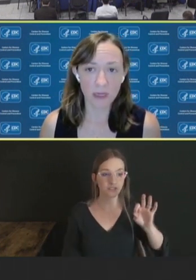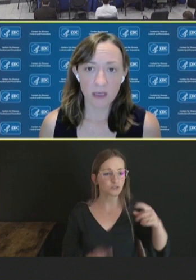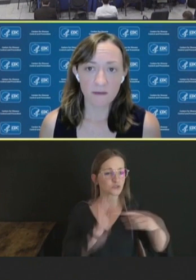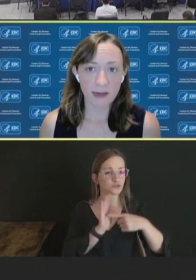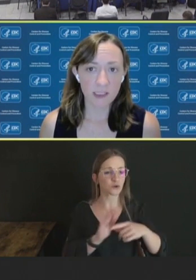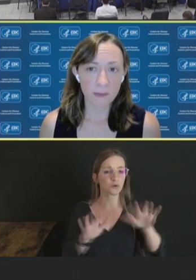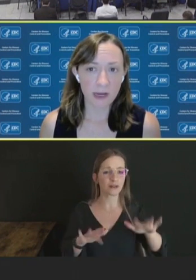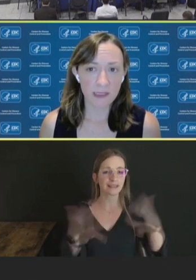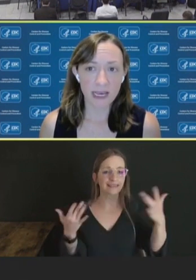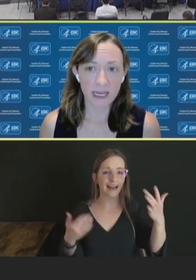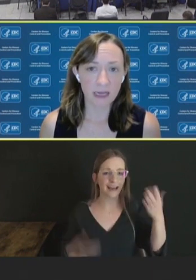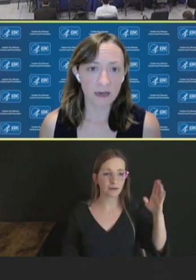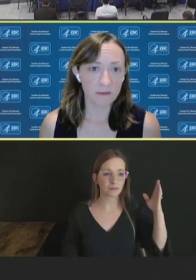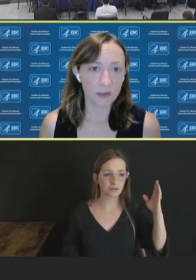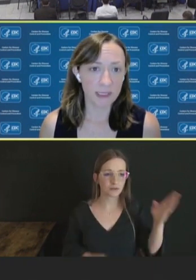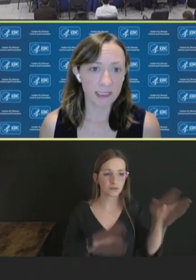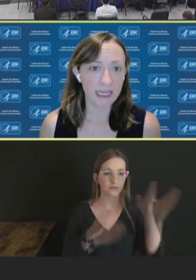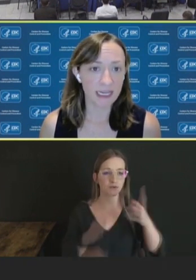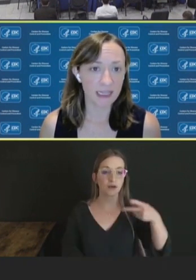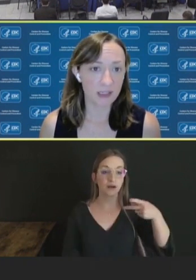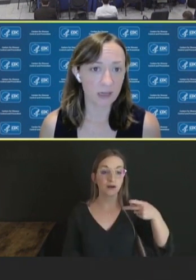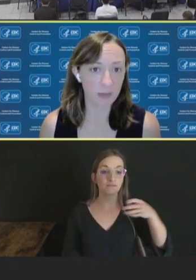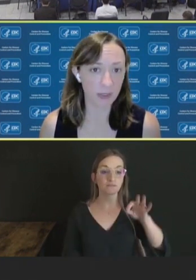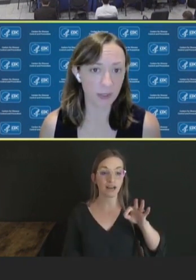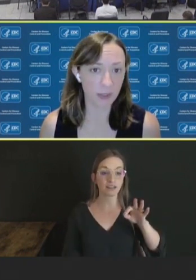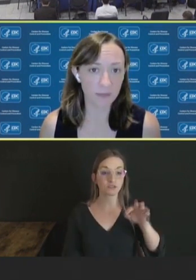Pfizer-BioNTech and influenza in dark blue.